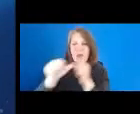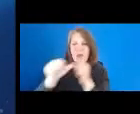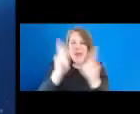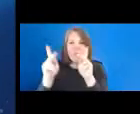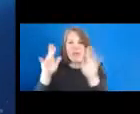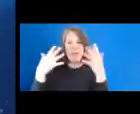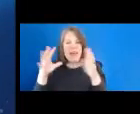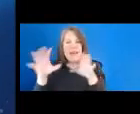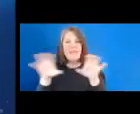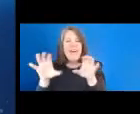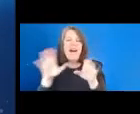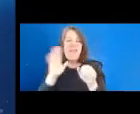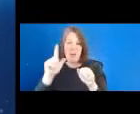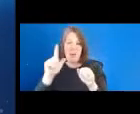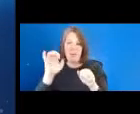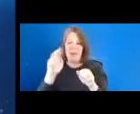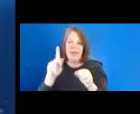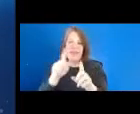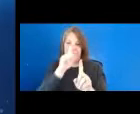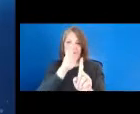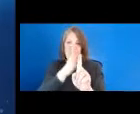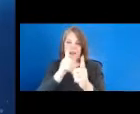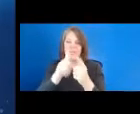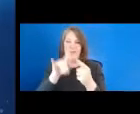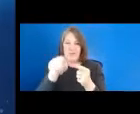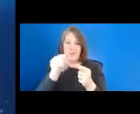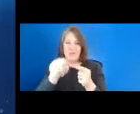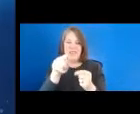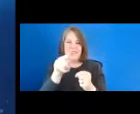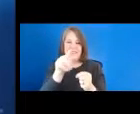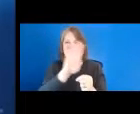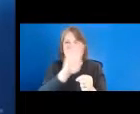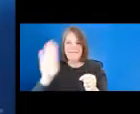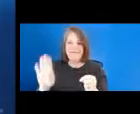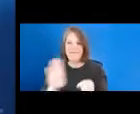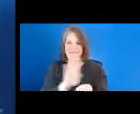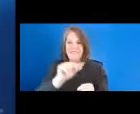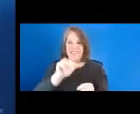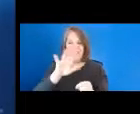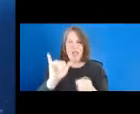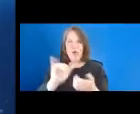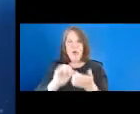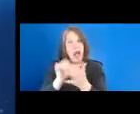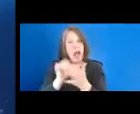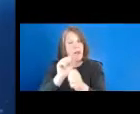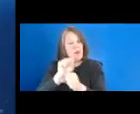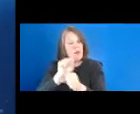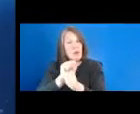be a link directed this gallery. The 16:20:29 way the gallery screen works is that